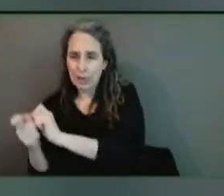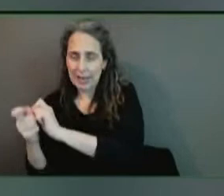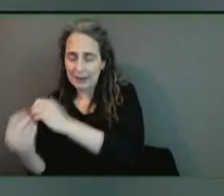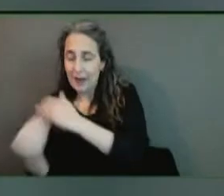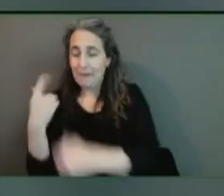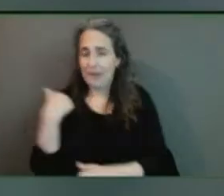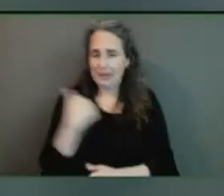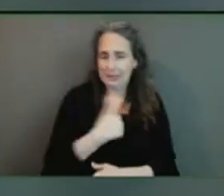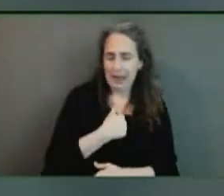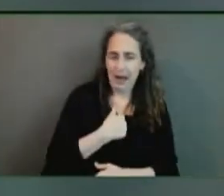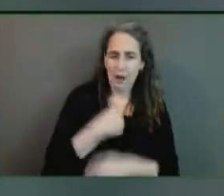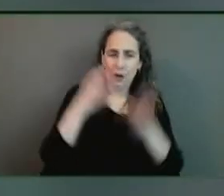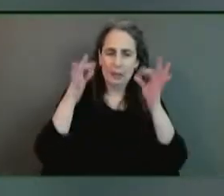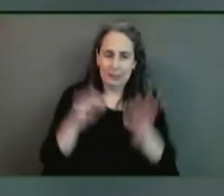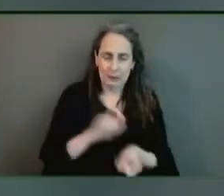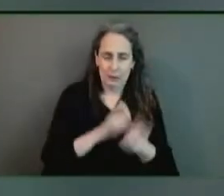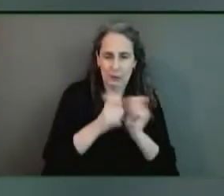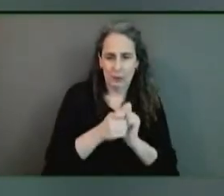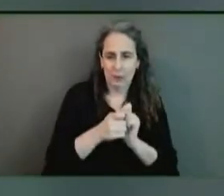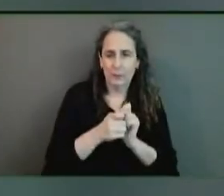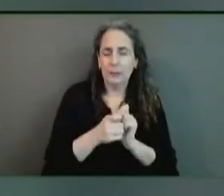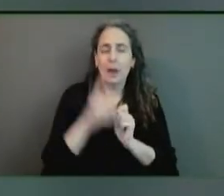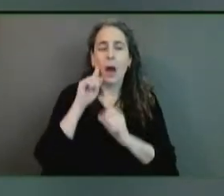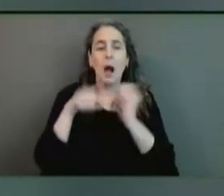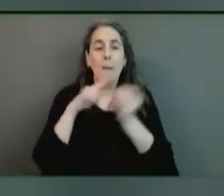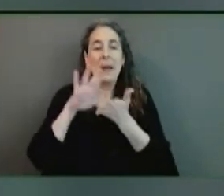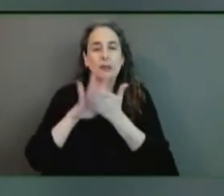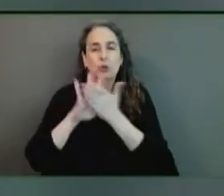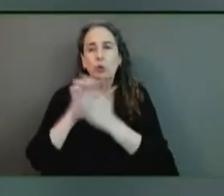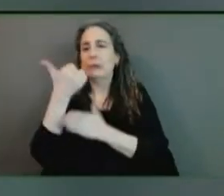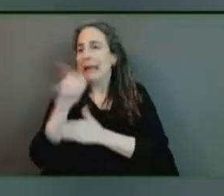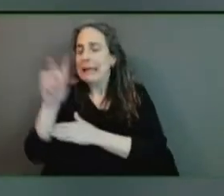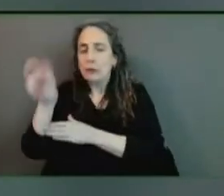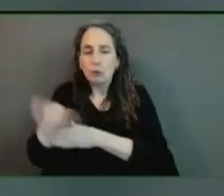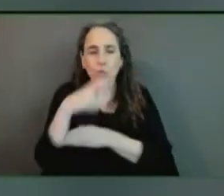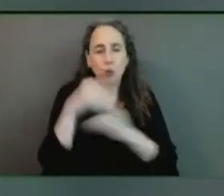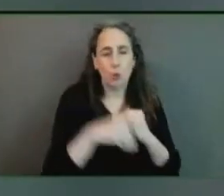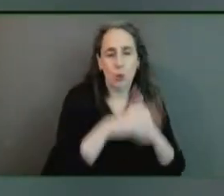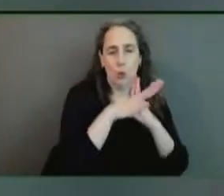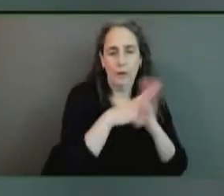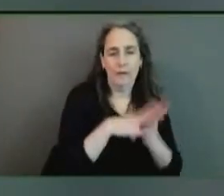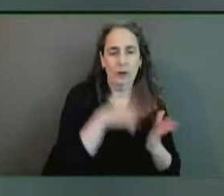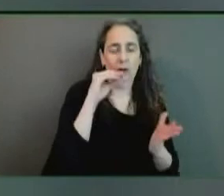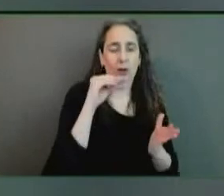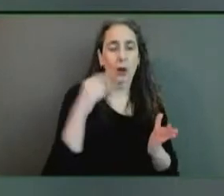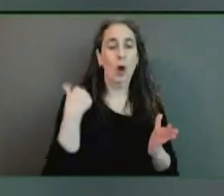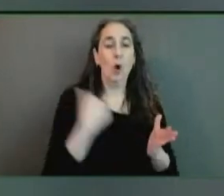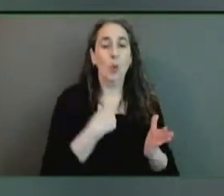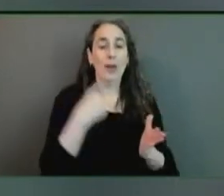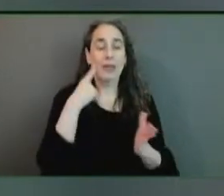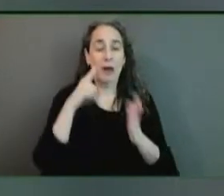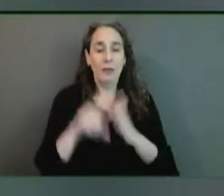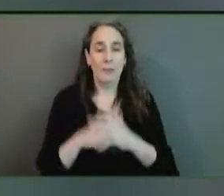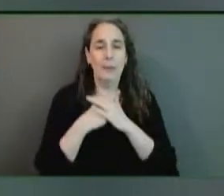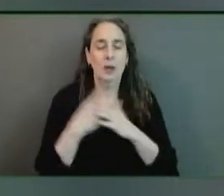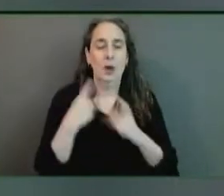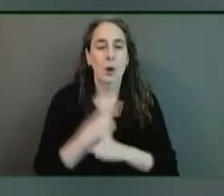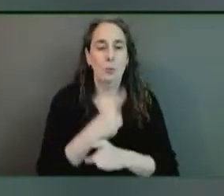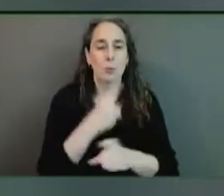Maryland, also affecting how we make decisions about how we were shifting any schools to virtual